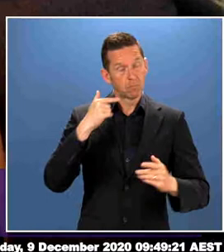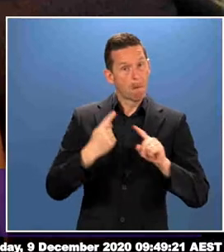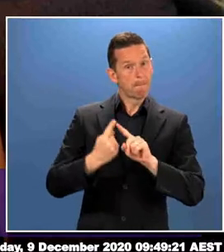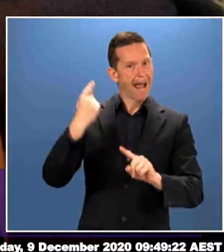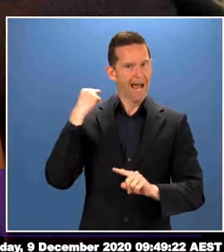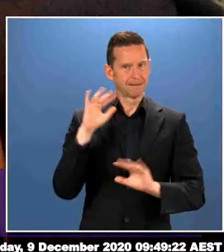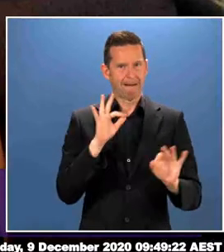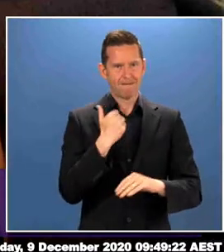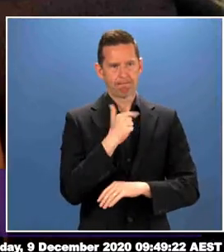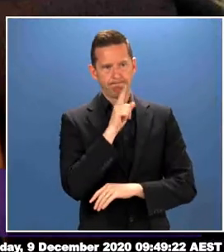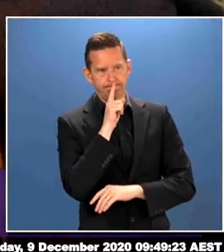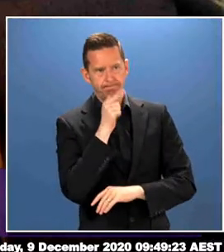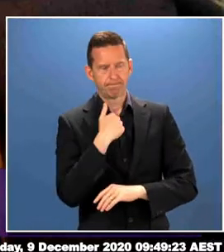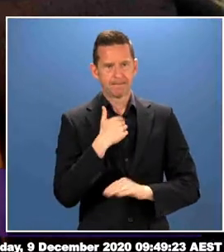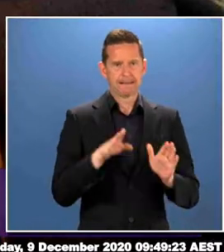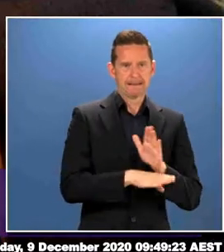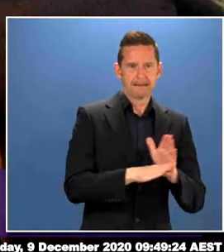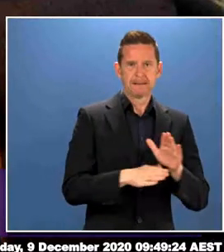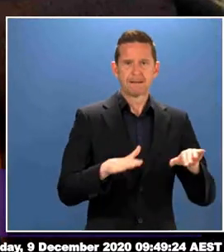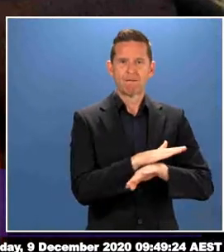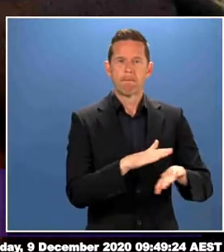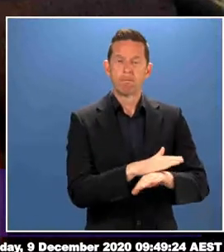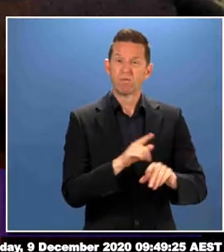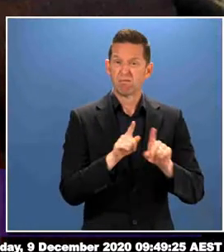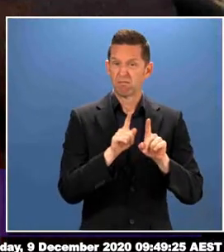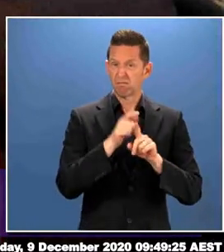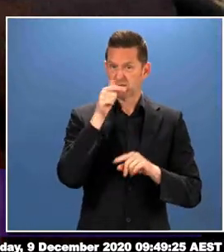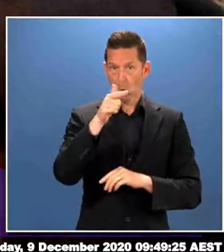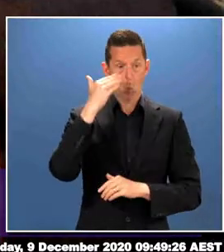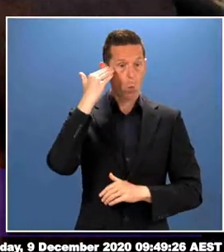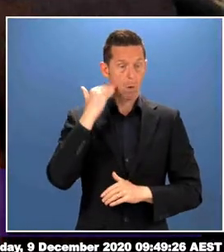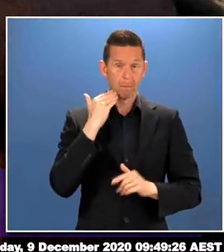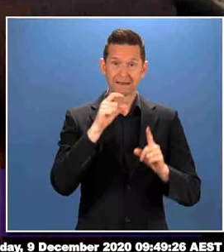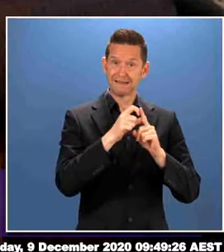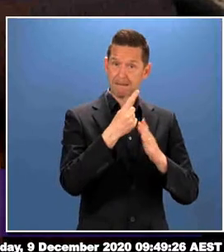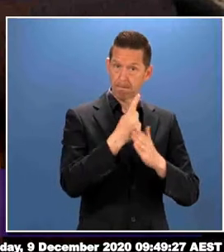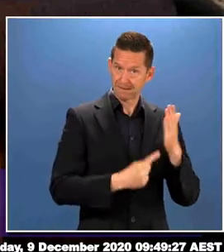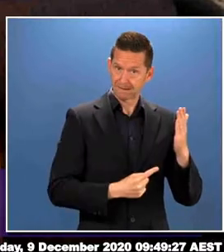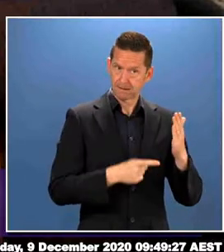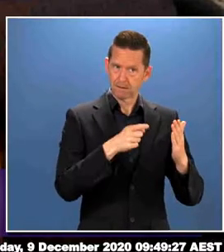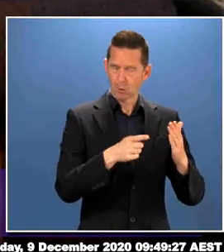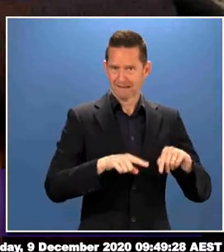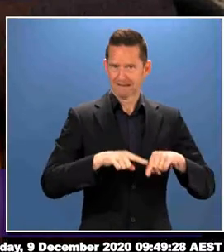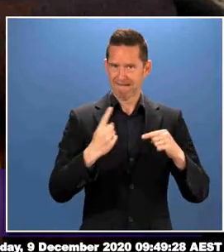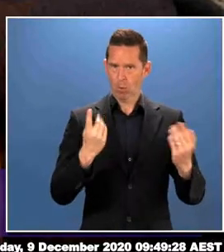One young person said: We note the situation for women of disability is often quite different to that with men of disability because we are not